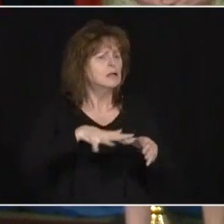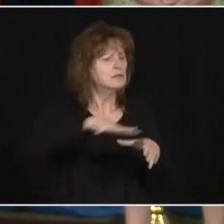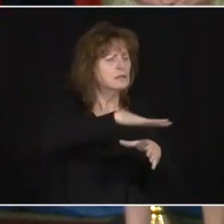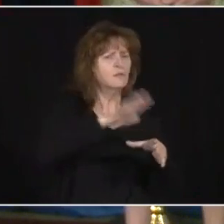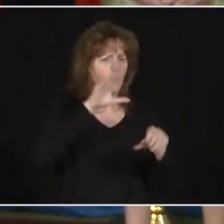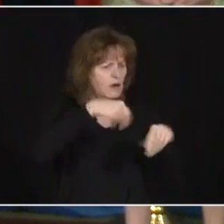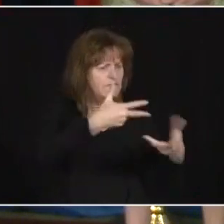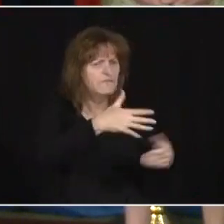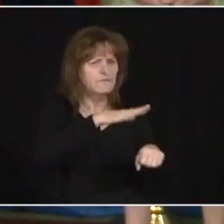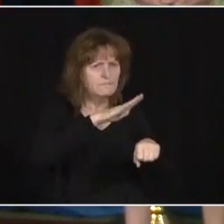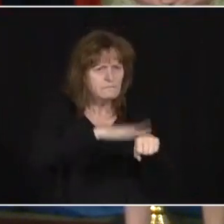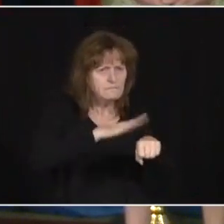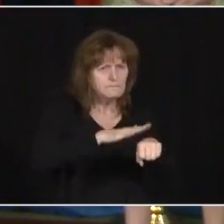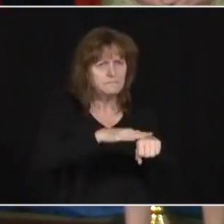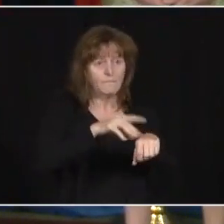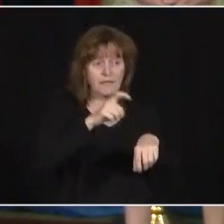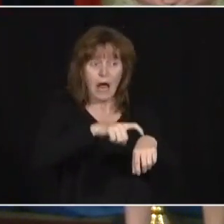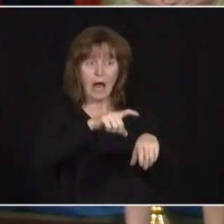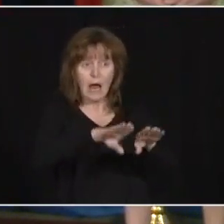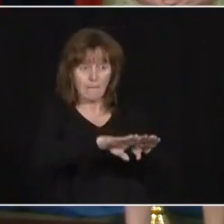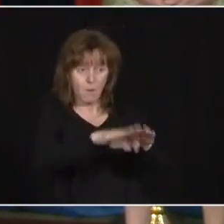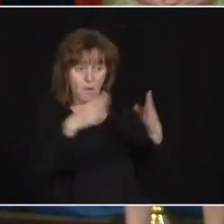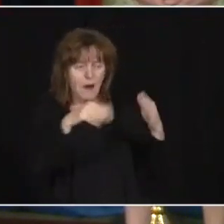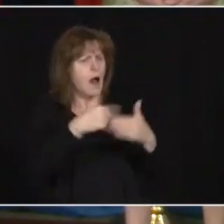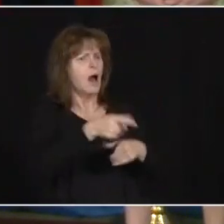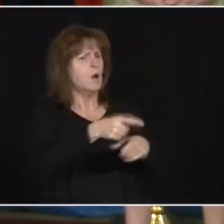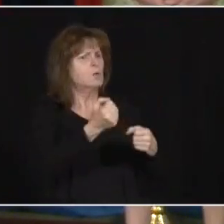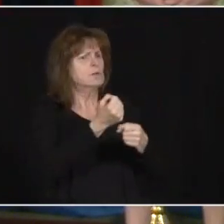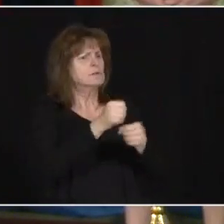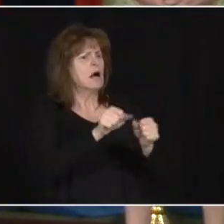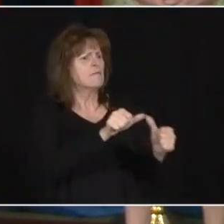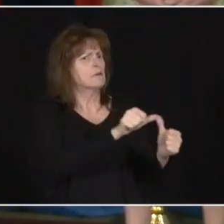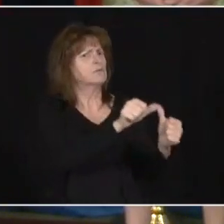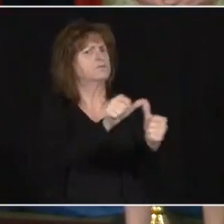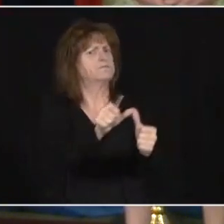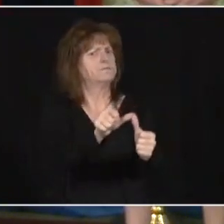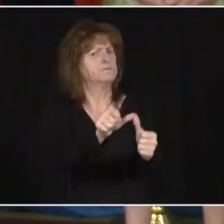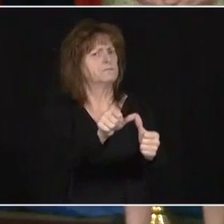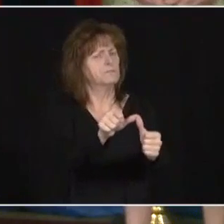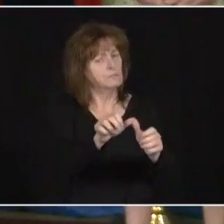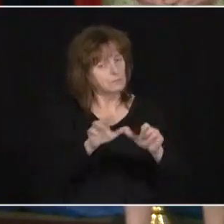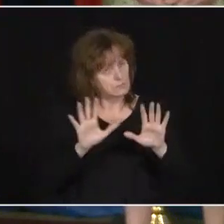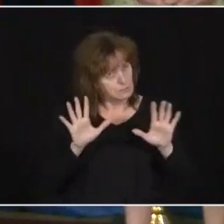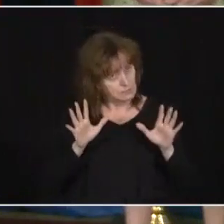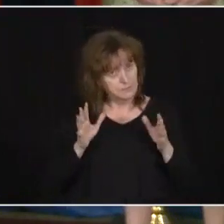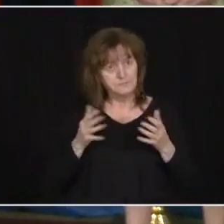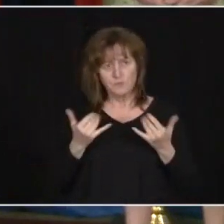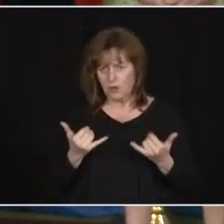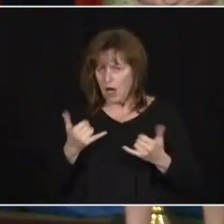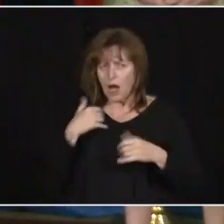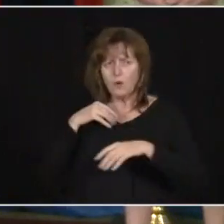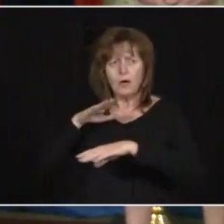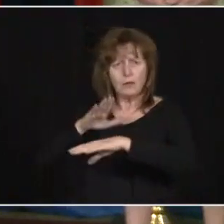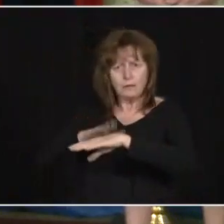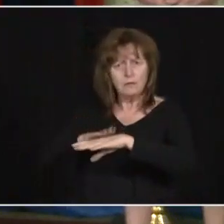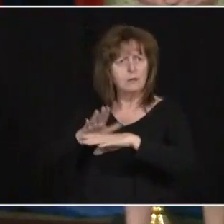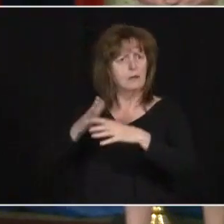Today we're telling our businesses how to be ready for when we get that green light.